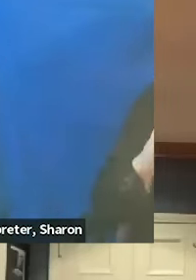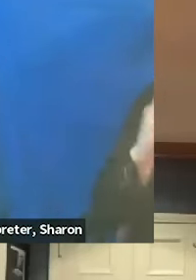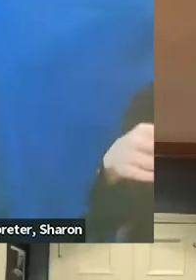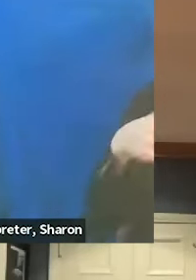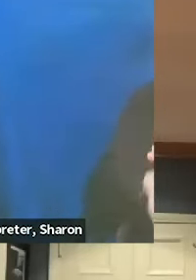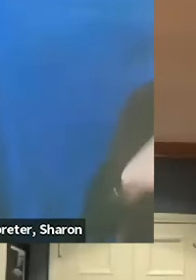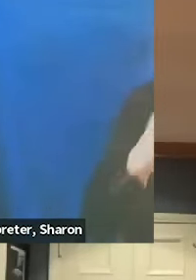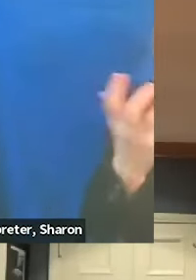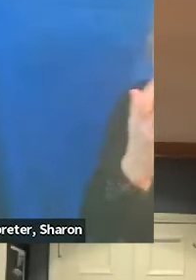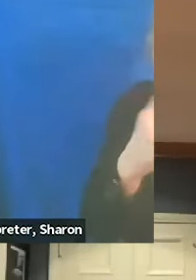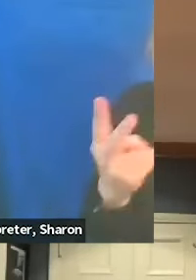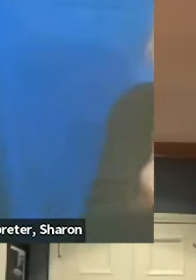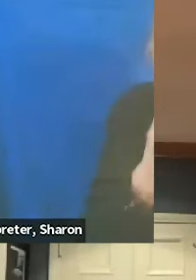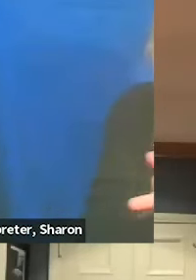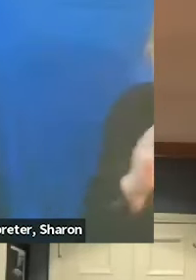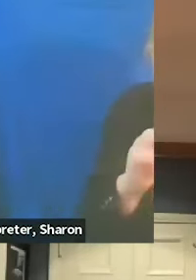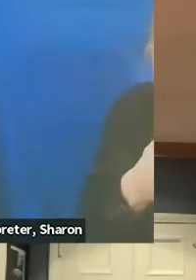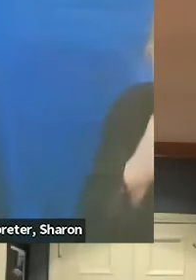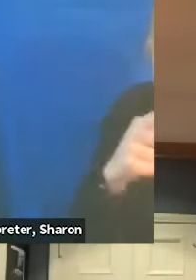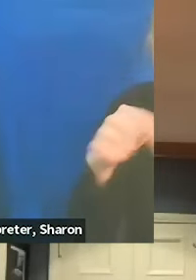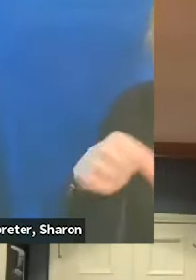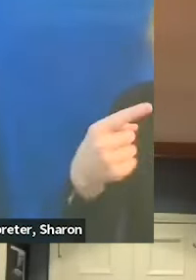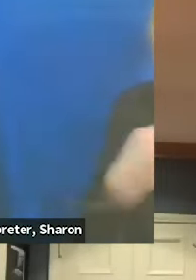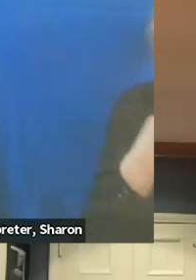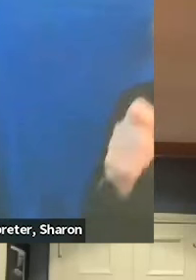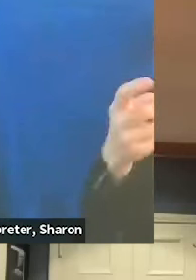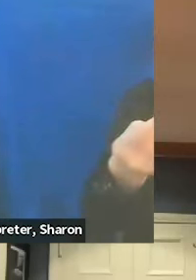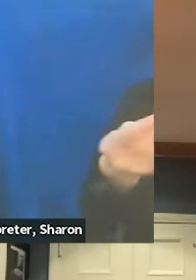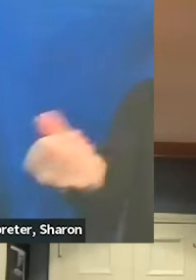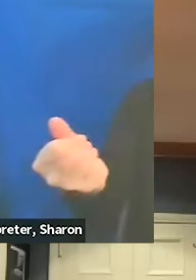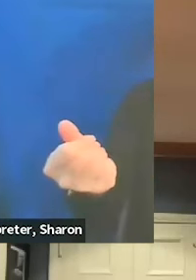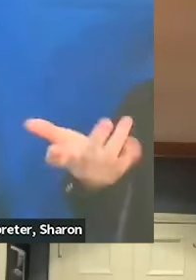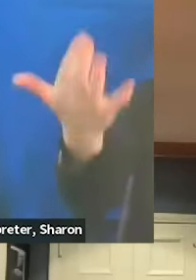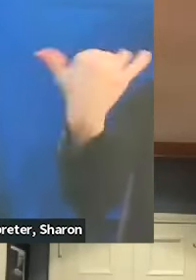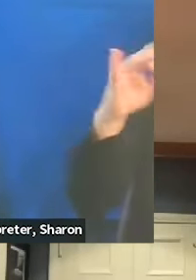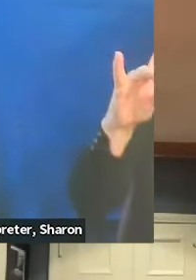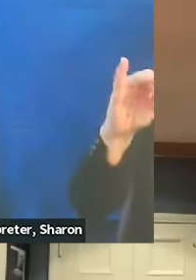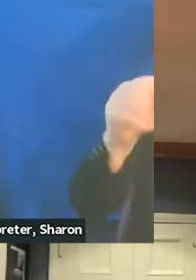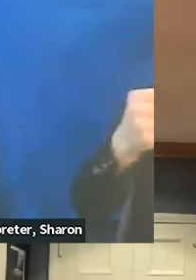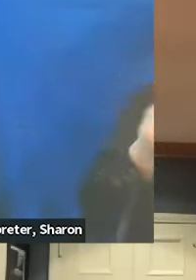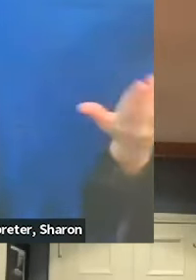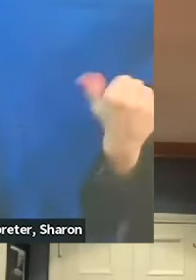"Gee, we can figure out how this conflict should have been resolved 80 years ago." And they come out of it saying,